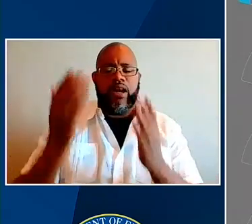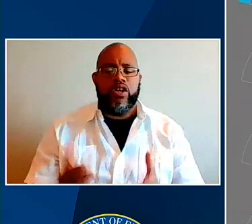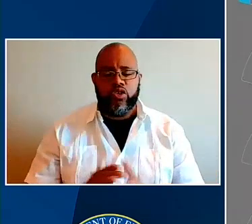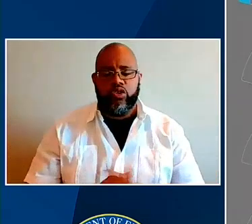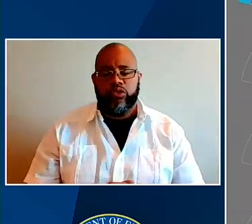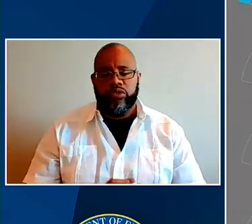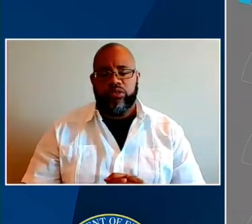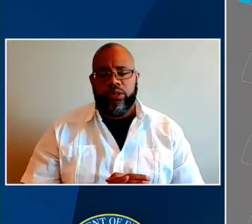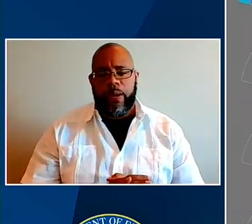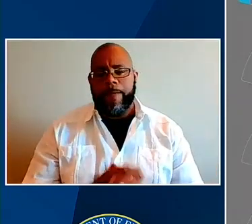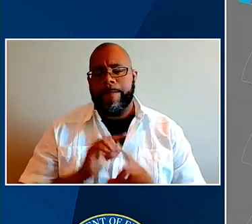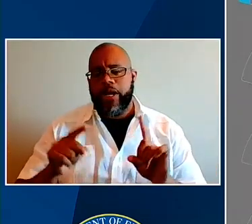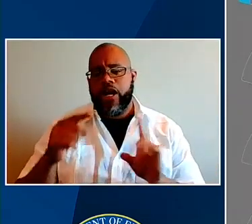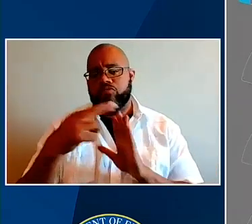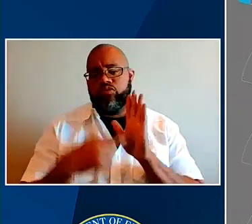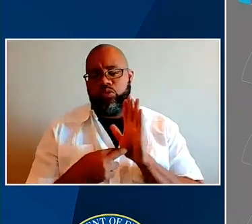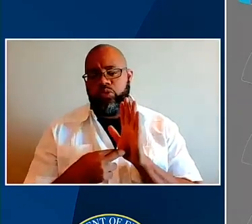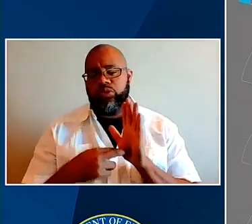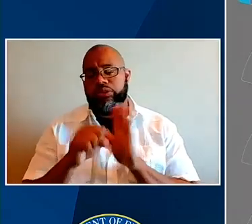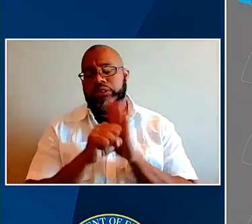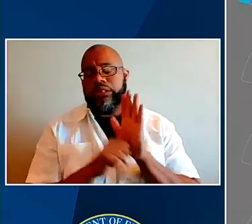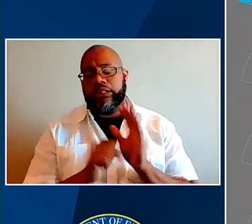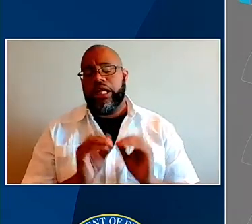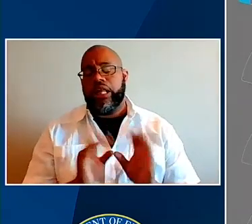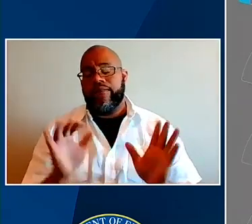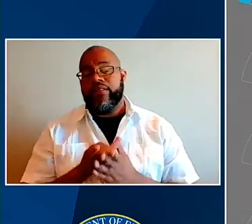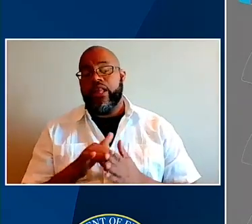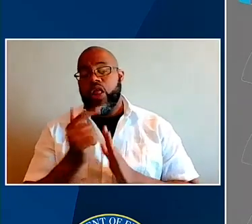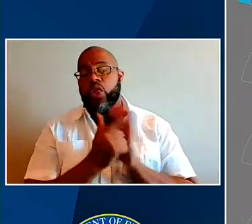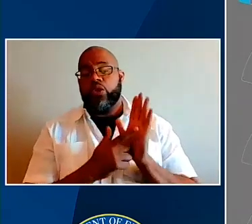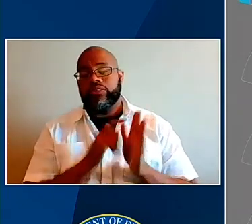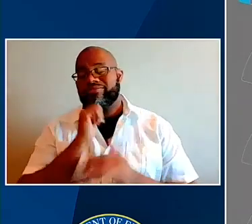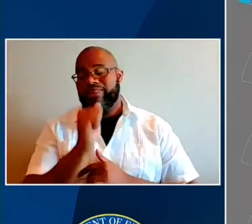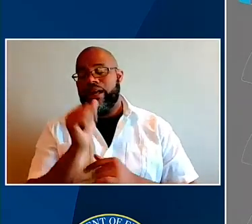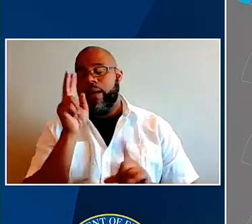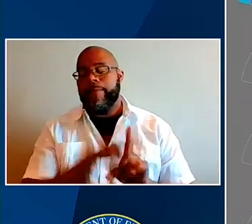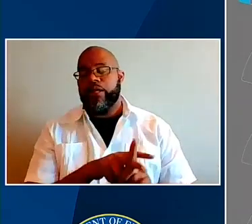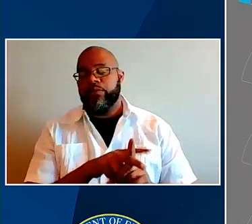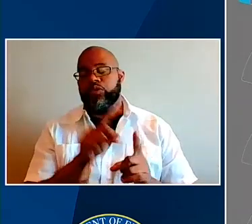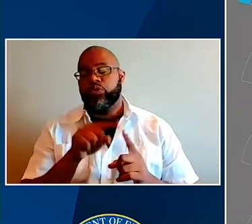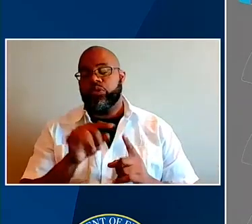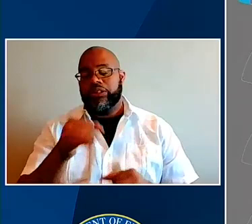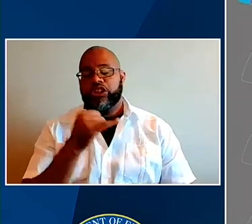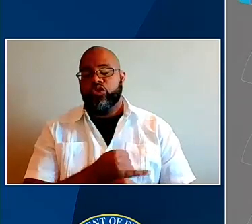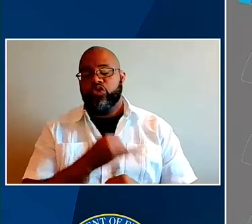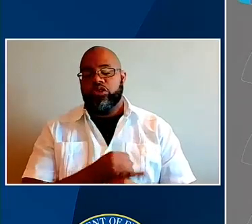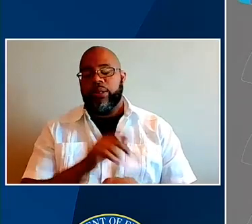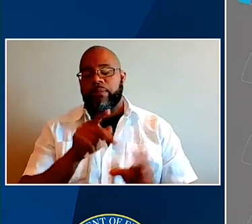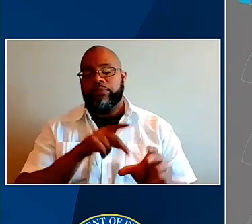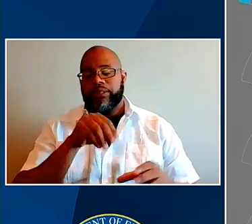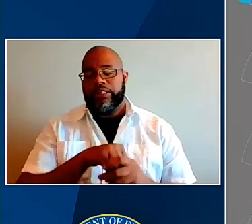But in regulations, states clarify that the laws are not applicable to institutions participating in SARA.